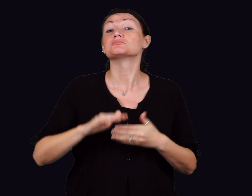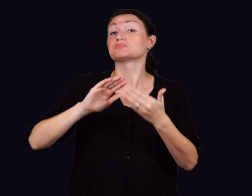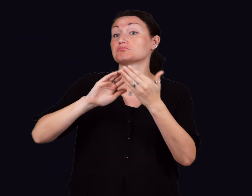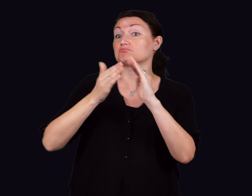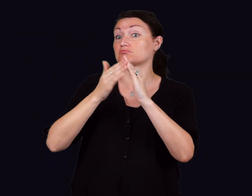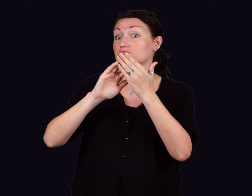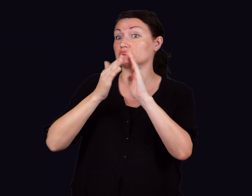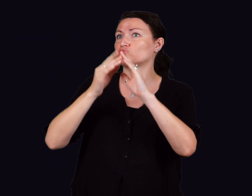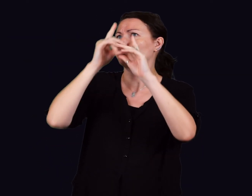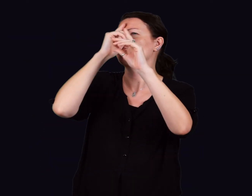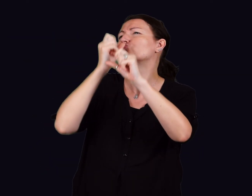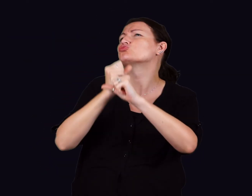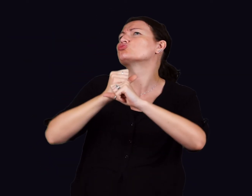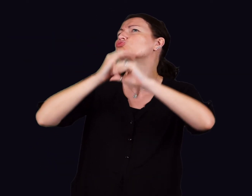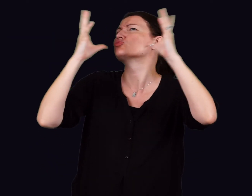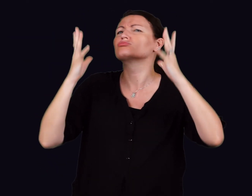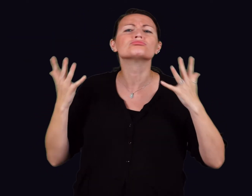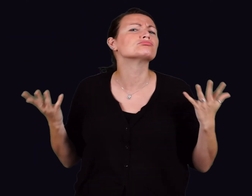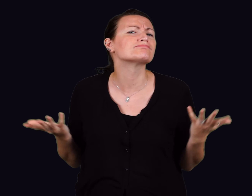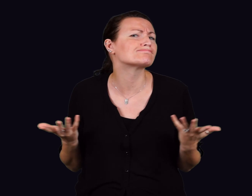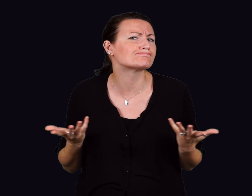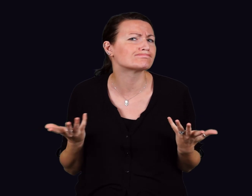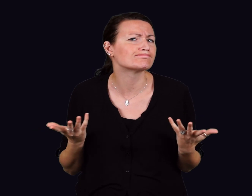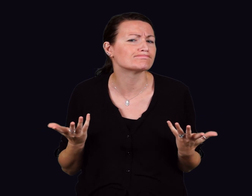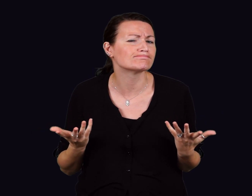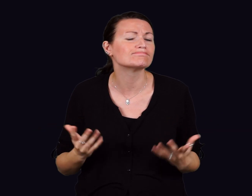Here’s the community’s vision: